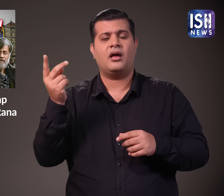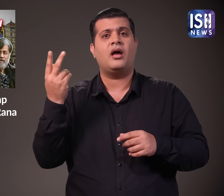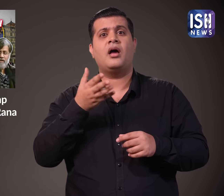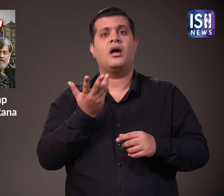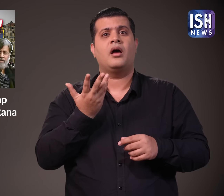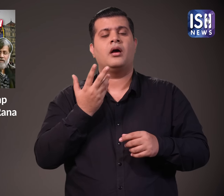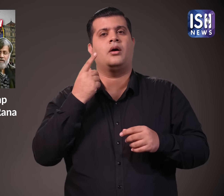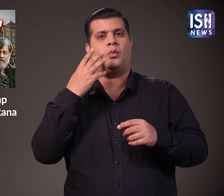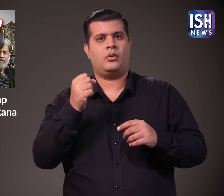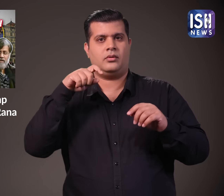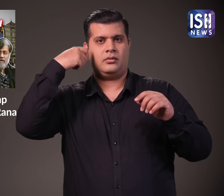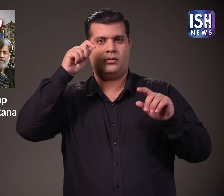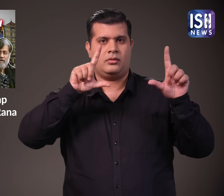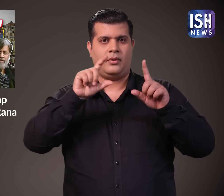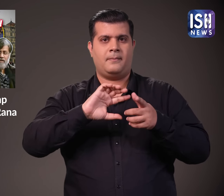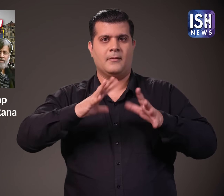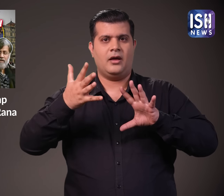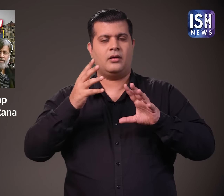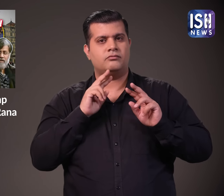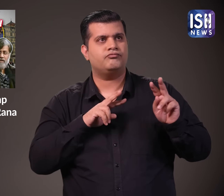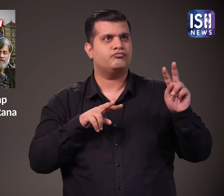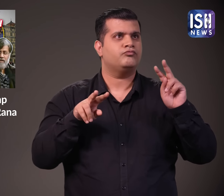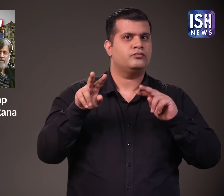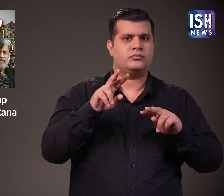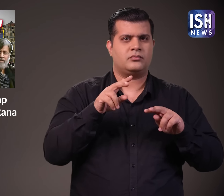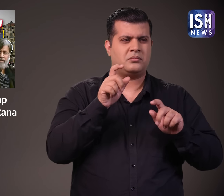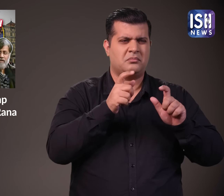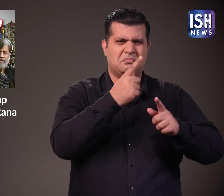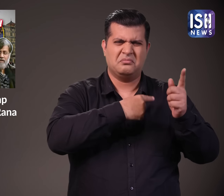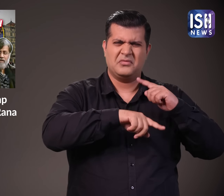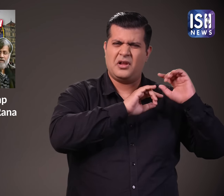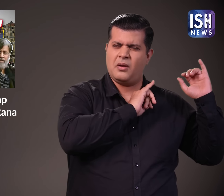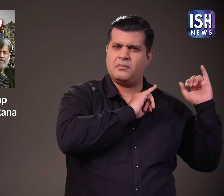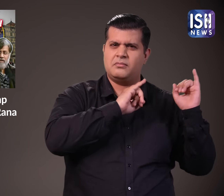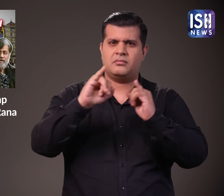They had gone for location scouting for a movie shoot, which sparked public outrage.